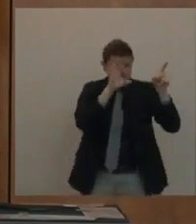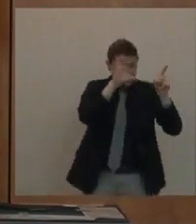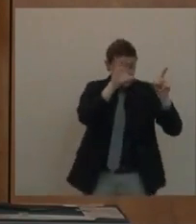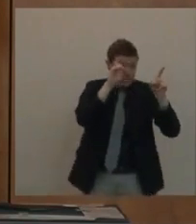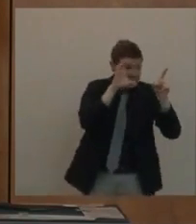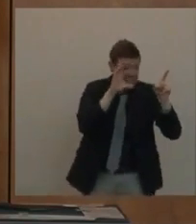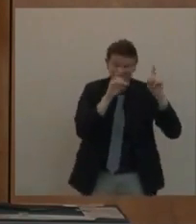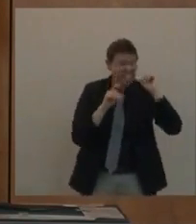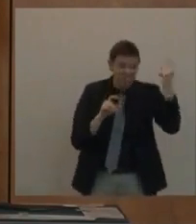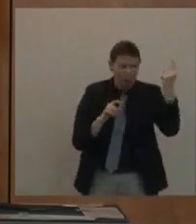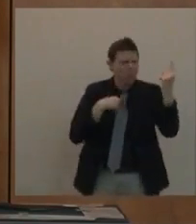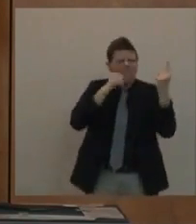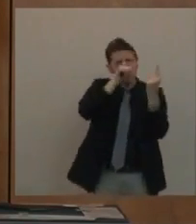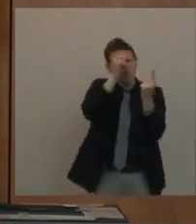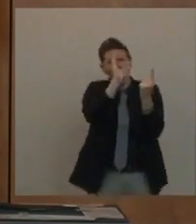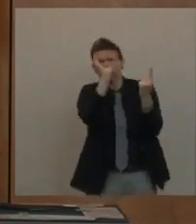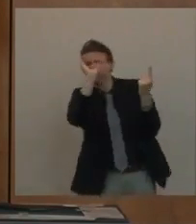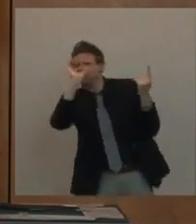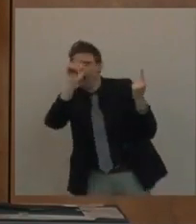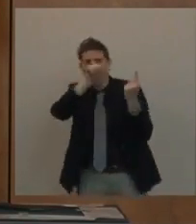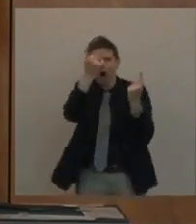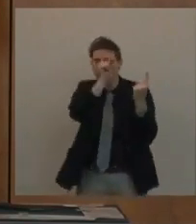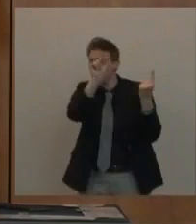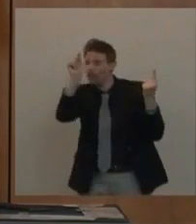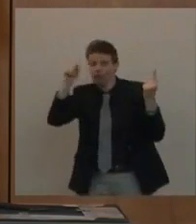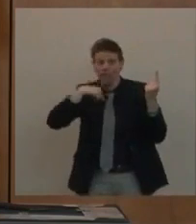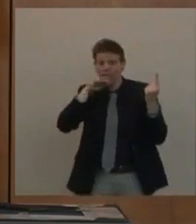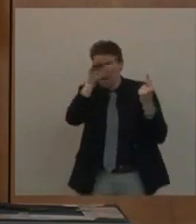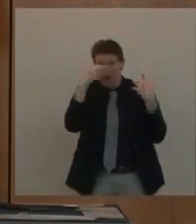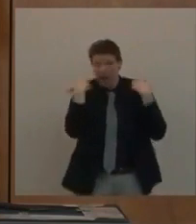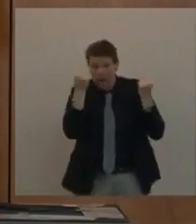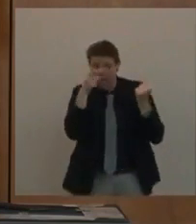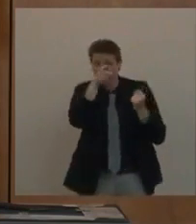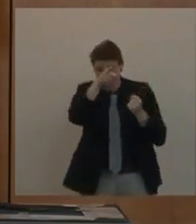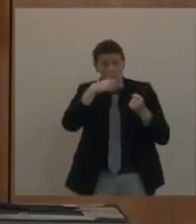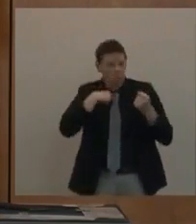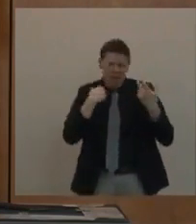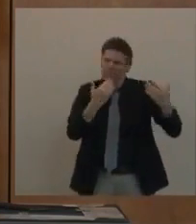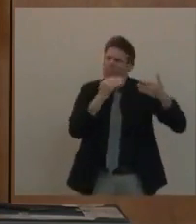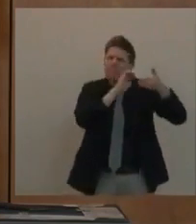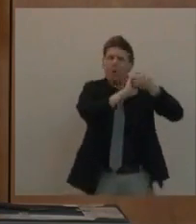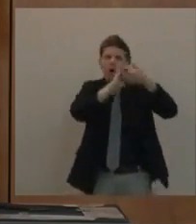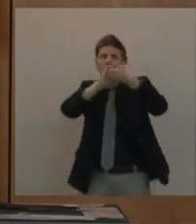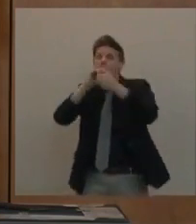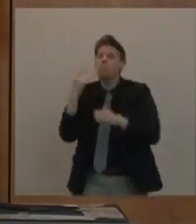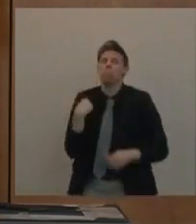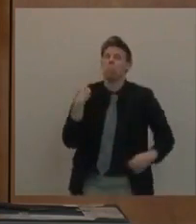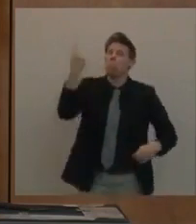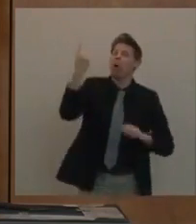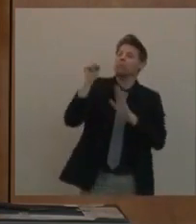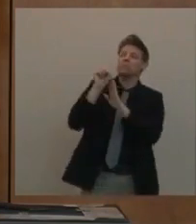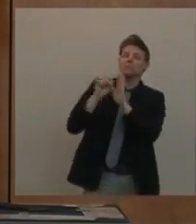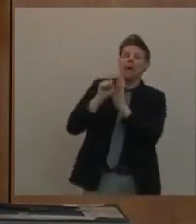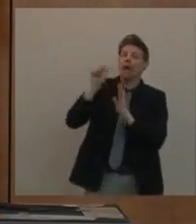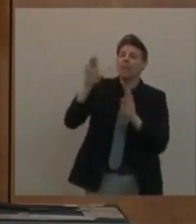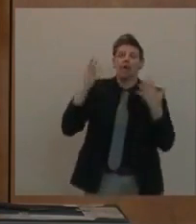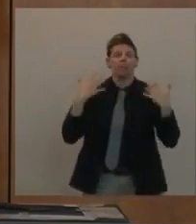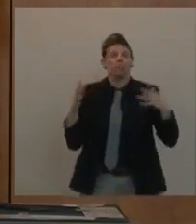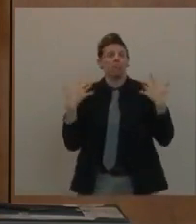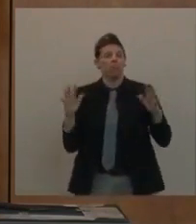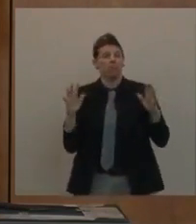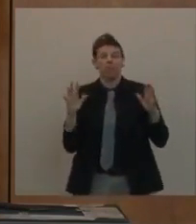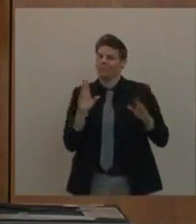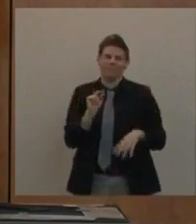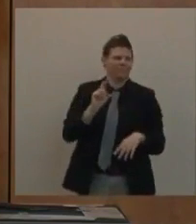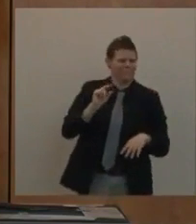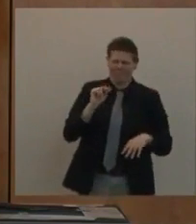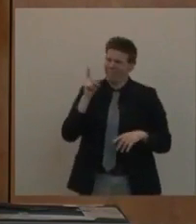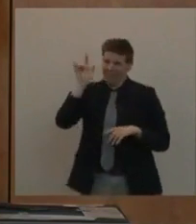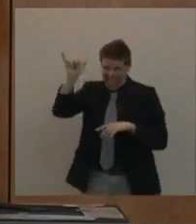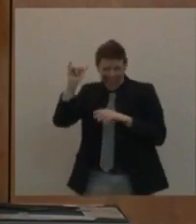WE DIDN’T FOCUS ON THE FEDERAL GOVERNMENT HAVING TESTING SUPPLIES AND RUNNING THEM THROUGH THIS EASY, WE DIDN’T FOCUS ON JUST THE INDIAN HEALTH SERVICE, WE PARTNERED WITH THEM,